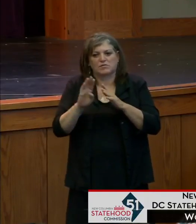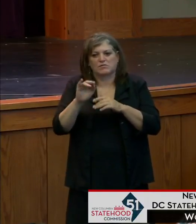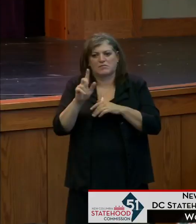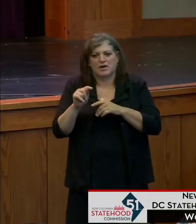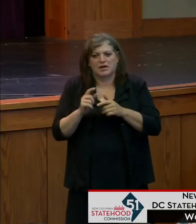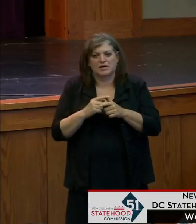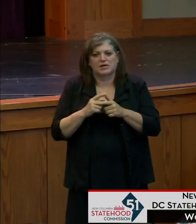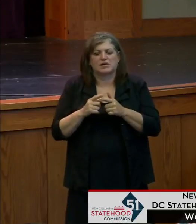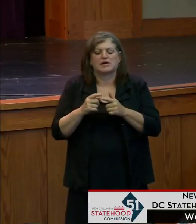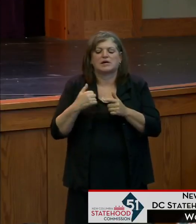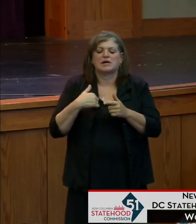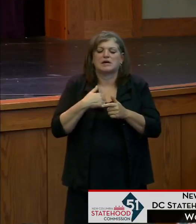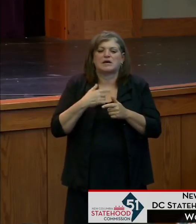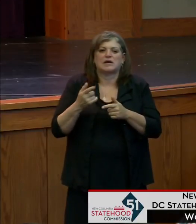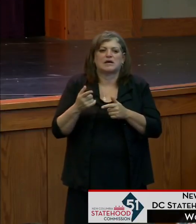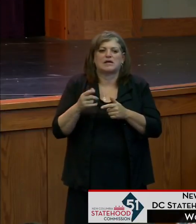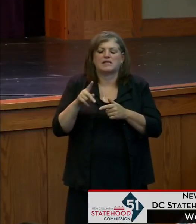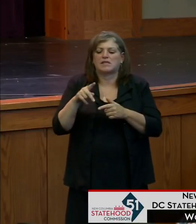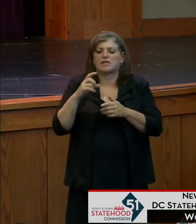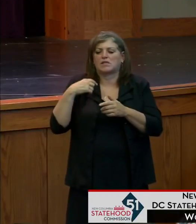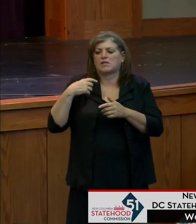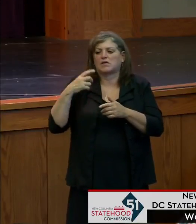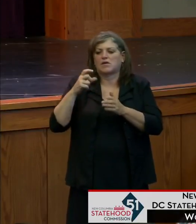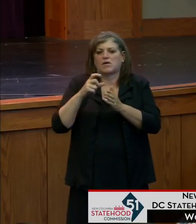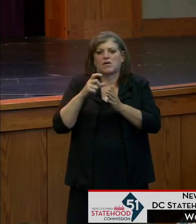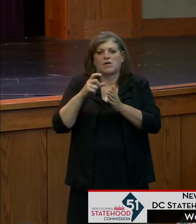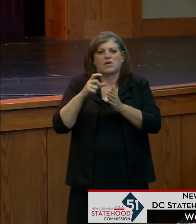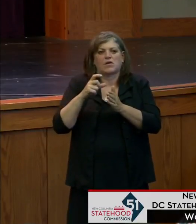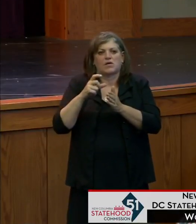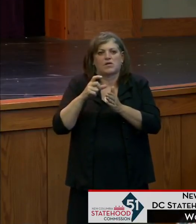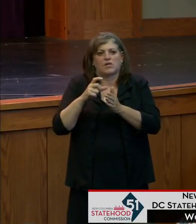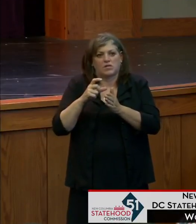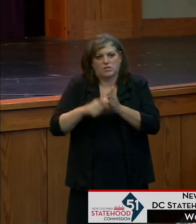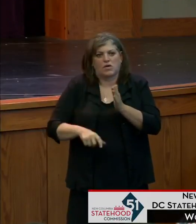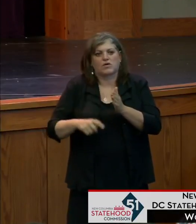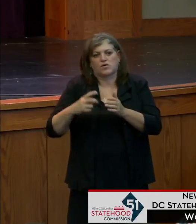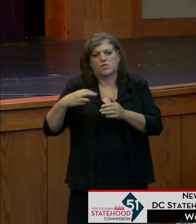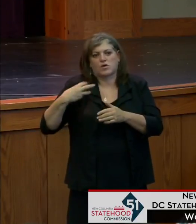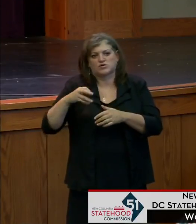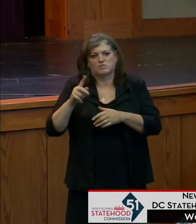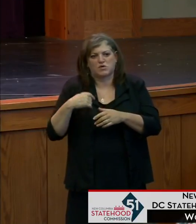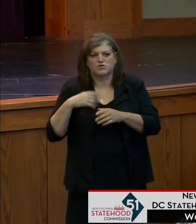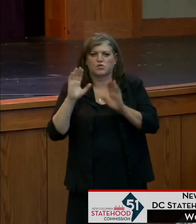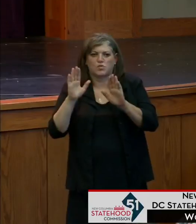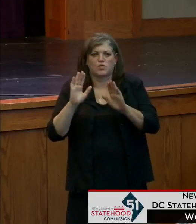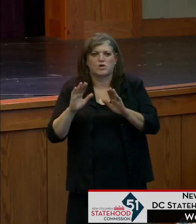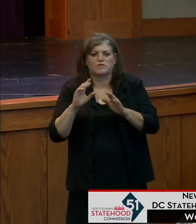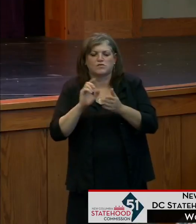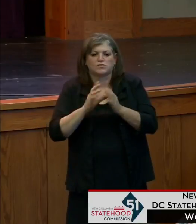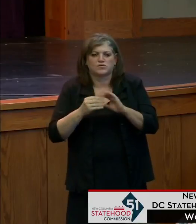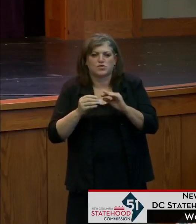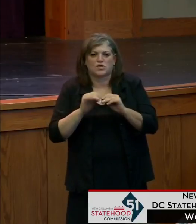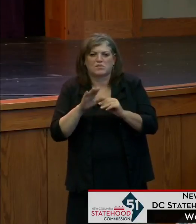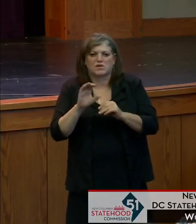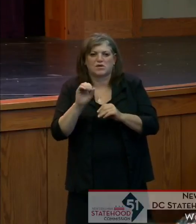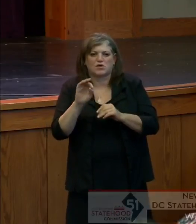AND HE HAS THE POSTED A WONDERFUL OBIT ON HIM SO YOU CAN GOOGLE HIM TO FIND OUT MORE ABOUT IT BUT I THINK WE SHOULD